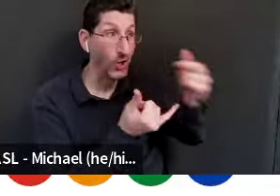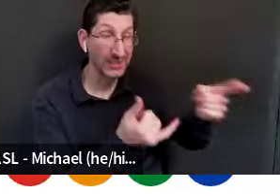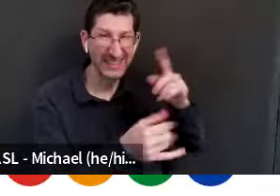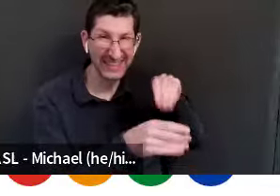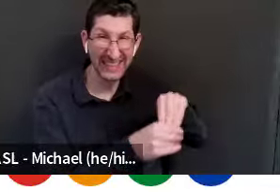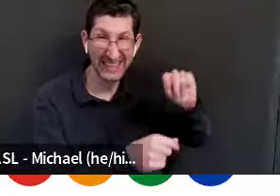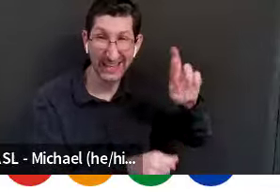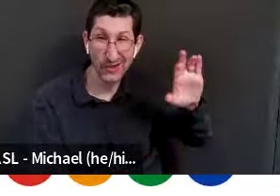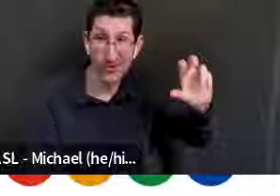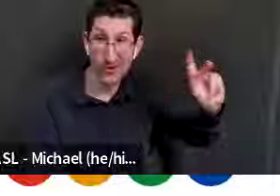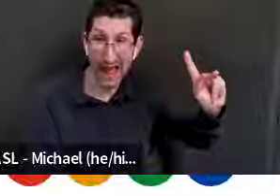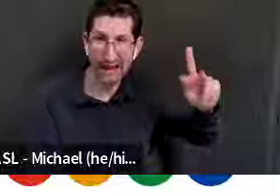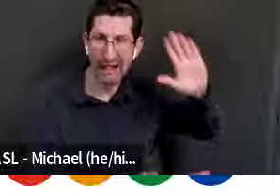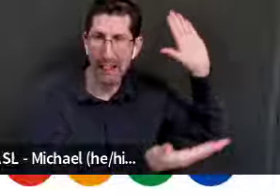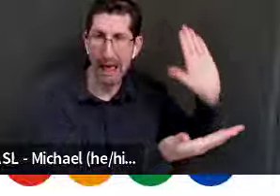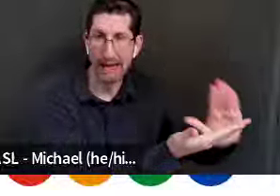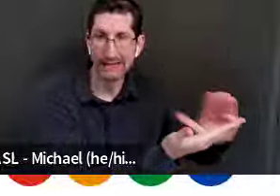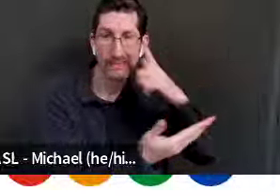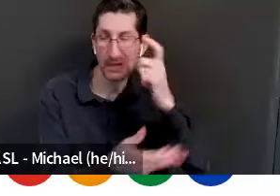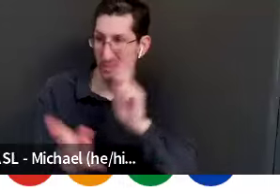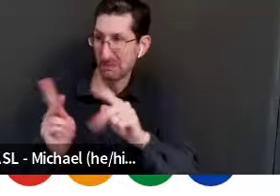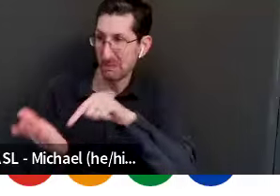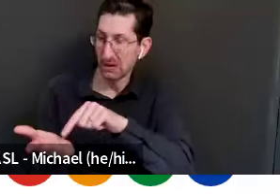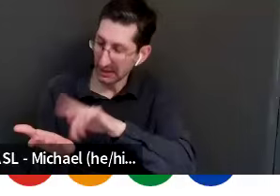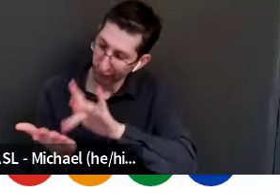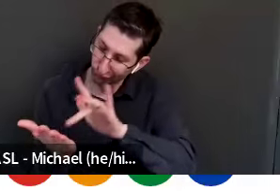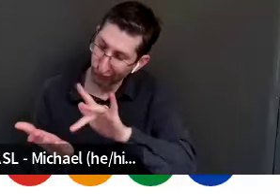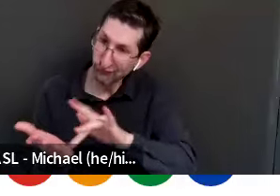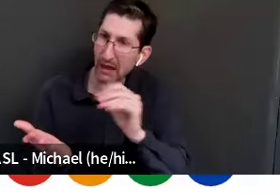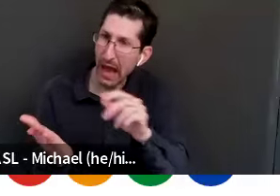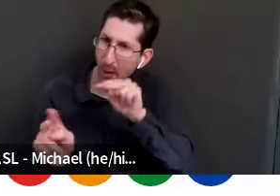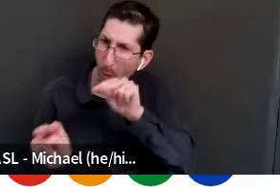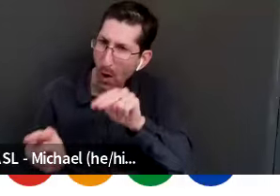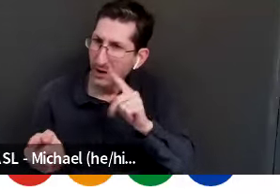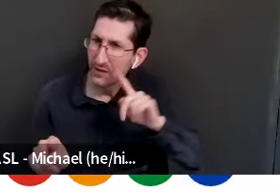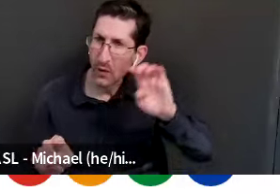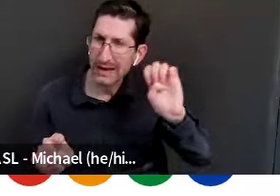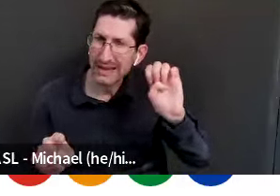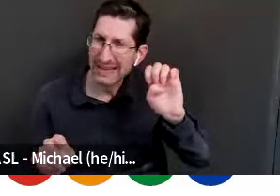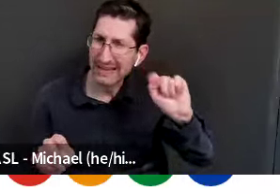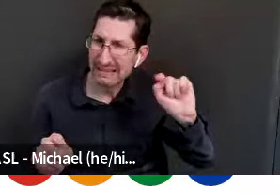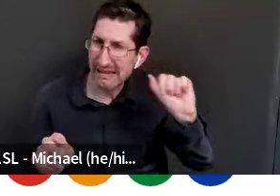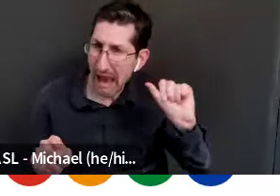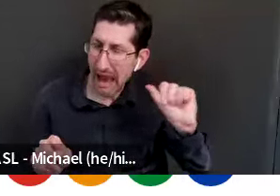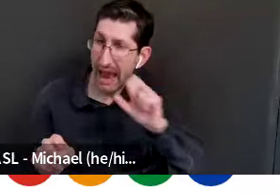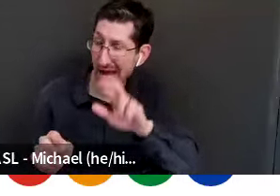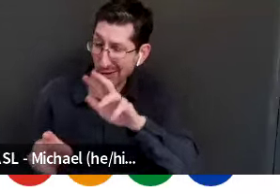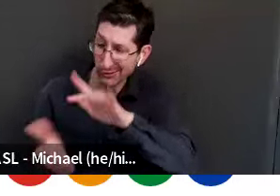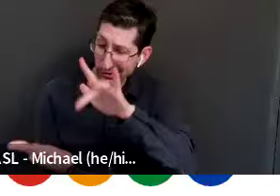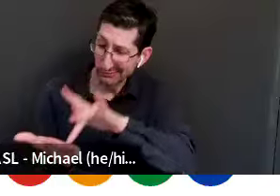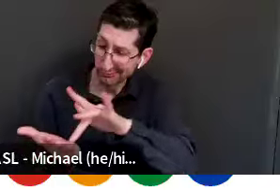THAT IS STARTING TO CHANGE THE NUMBER OF CALLS THAT END UP GOING TRAC.